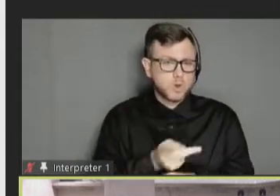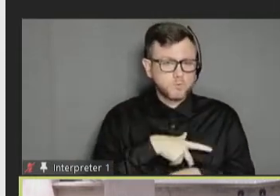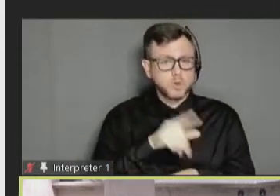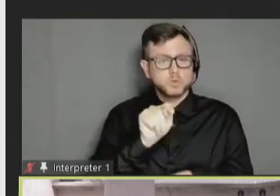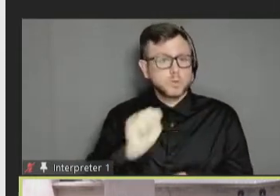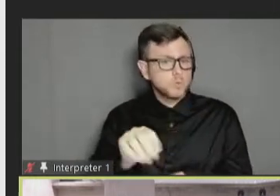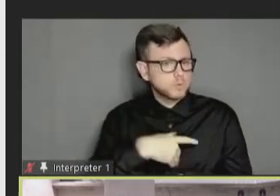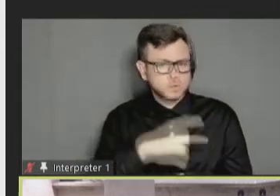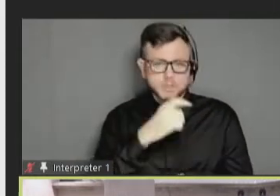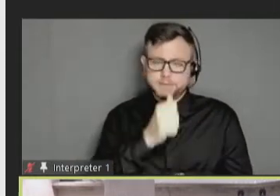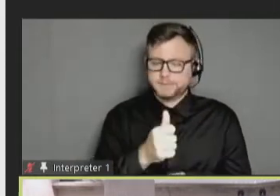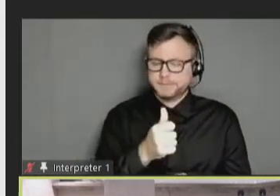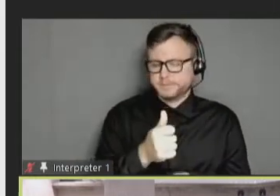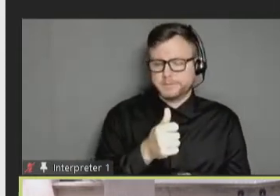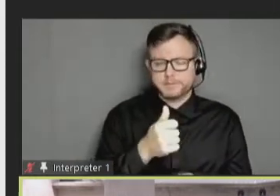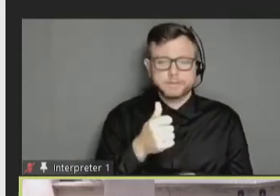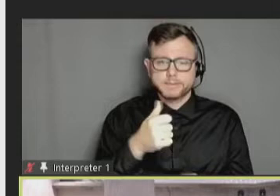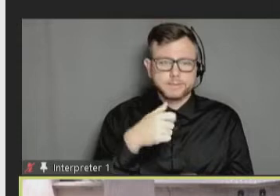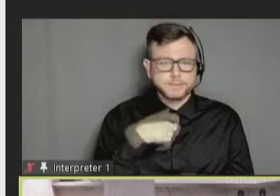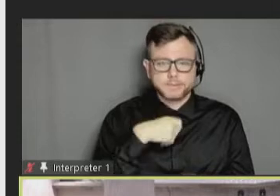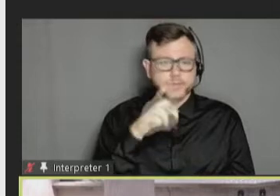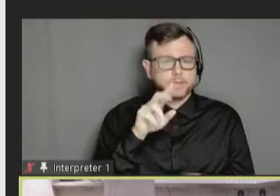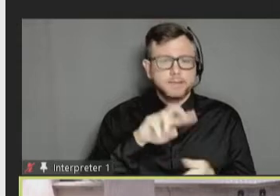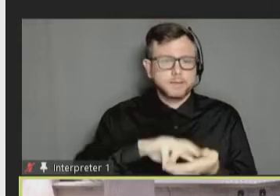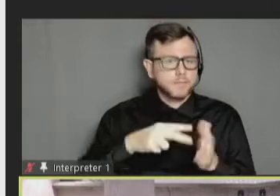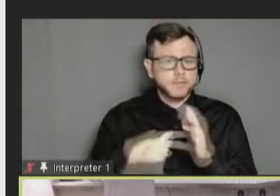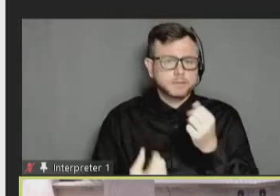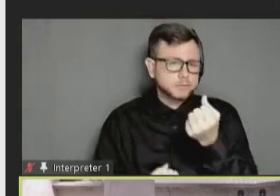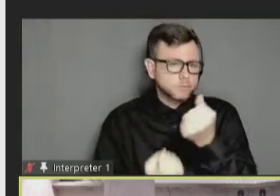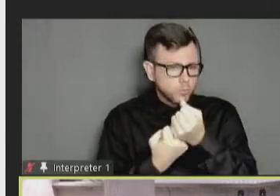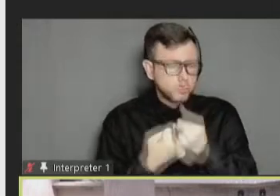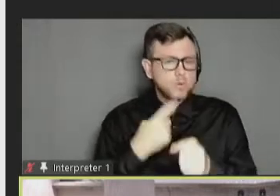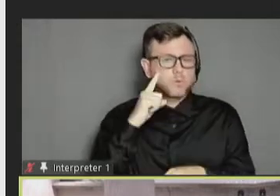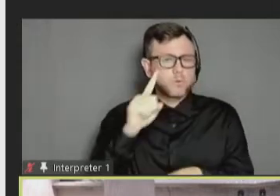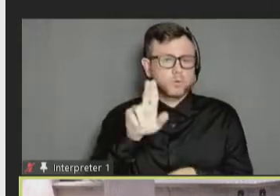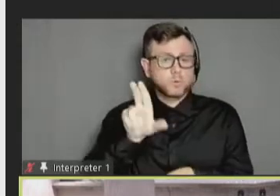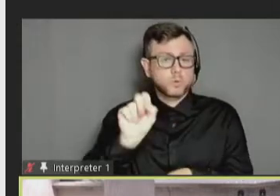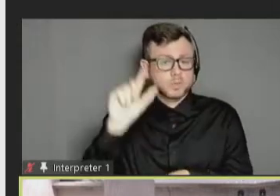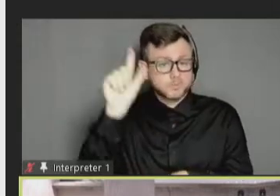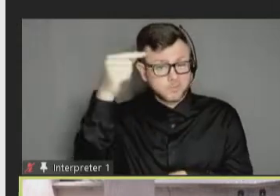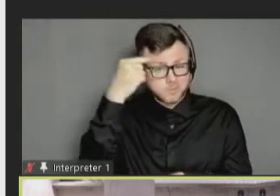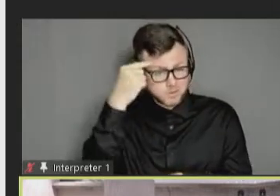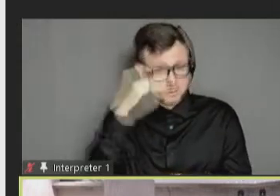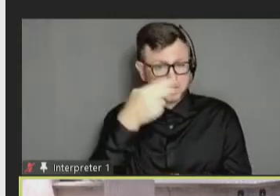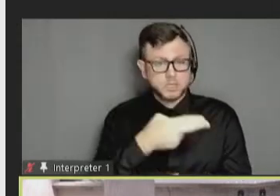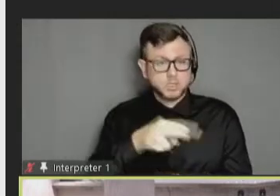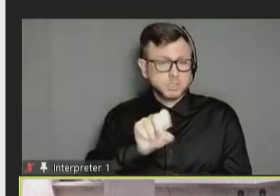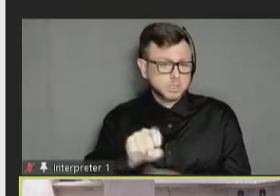not constitute its endorsement or recommendation by the U.S. government, HHS, or NVAC.